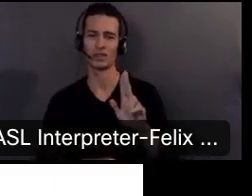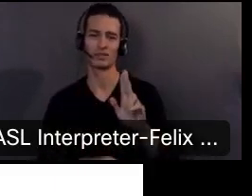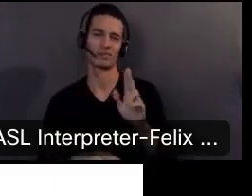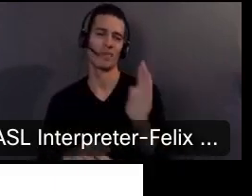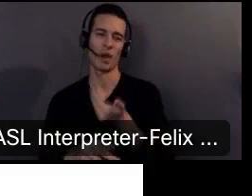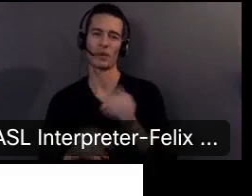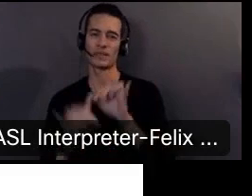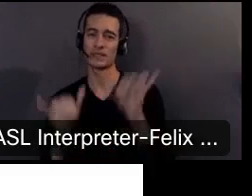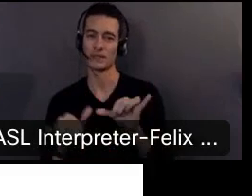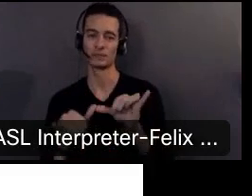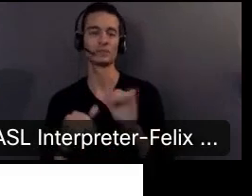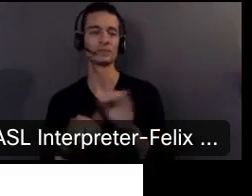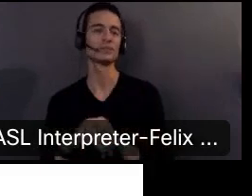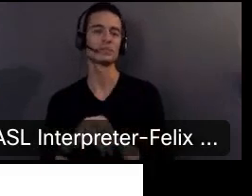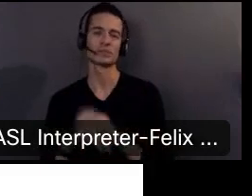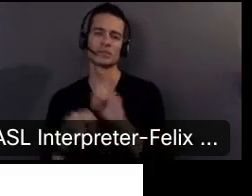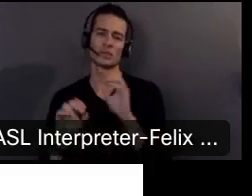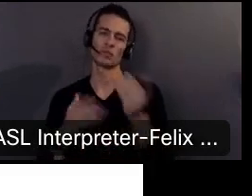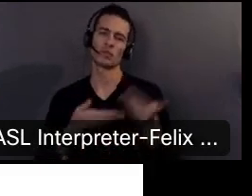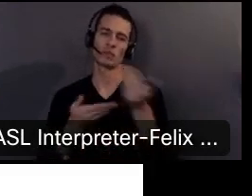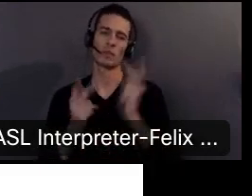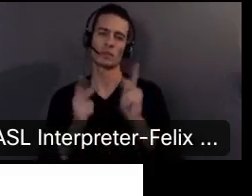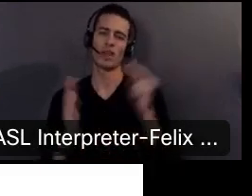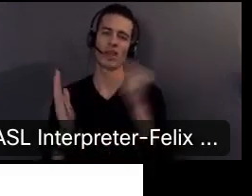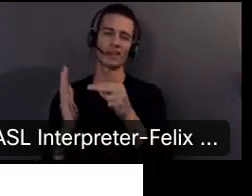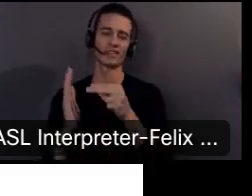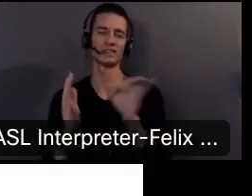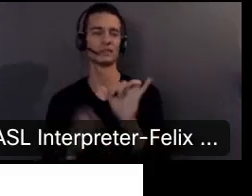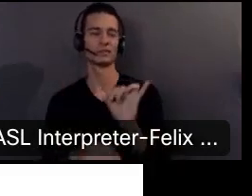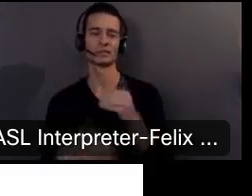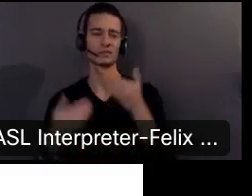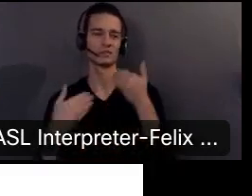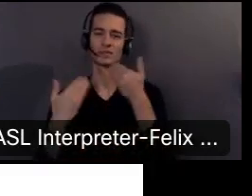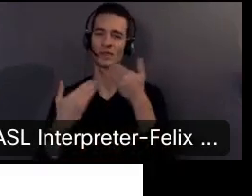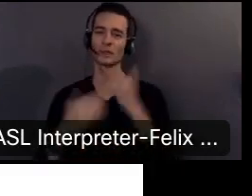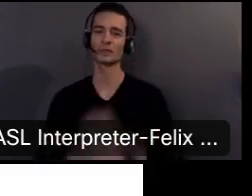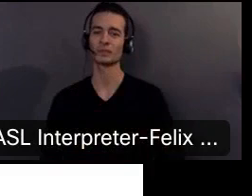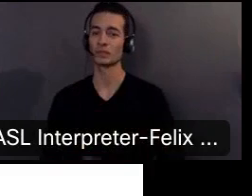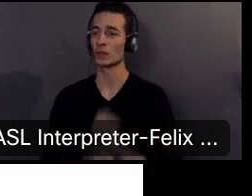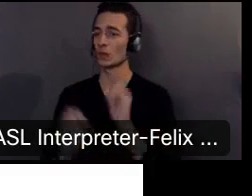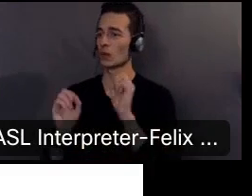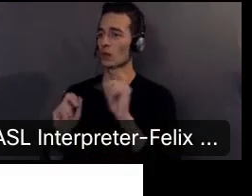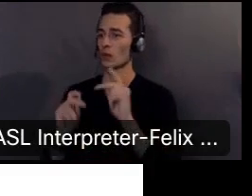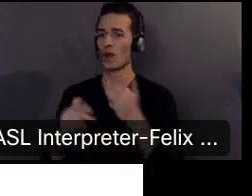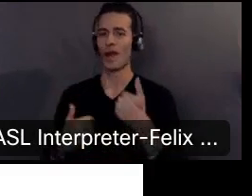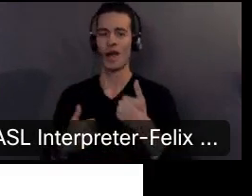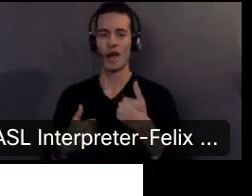Thank you, thank you very much. And. I'm going to now move forward for the presentation of all 4.